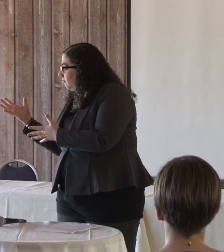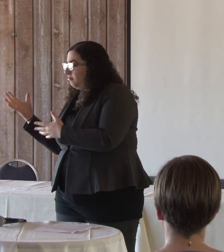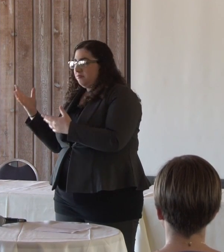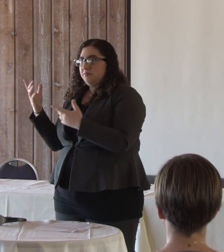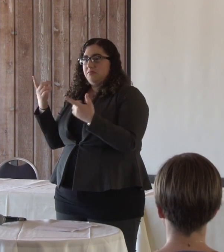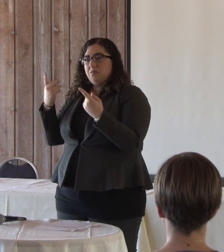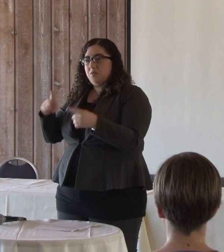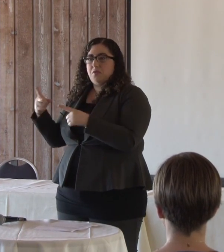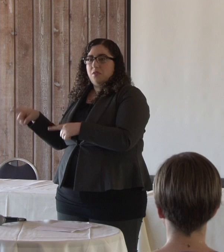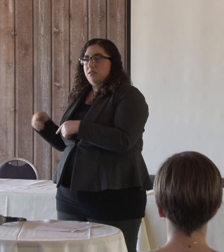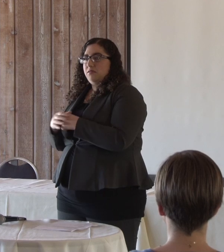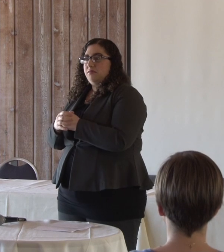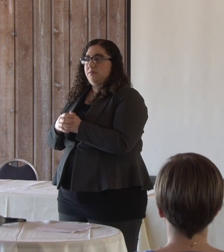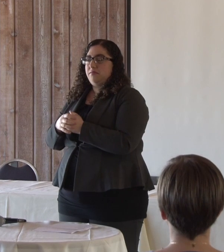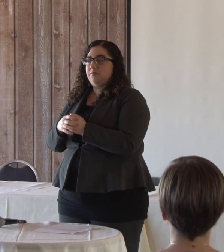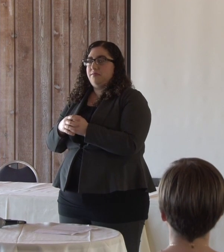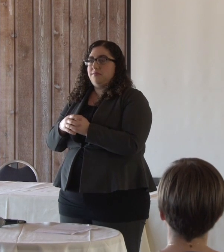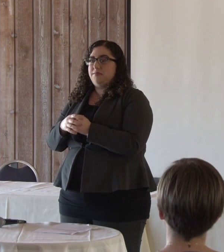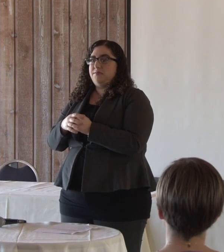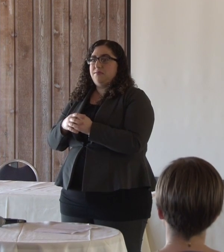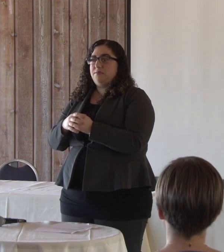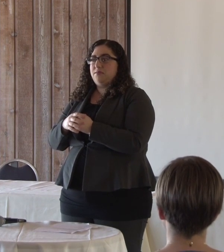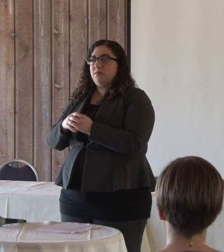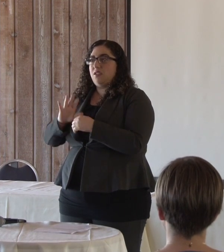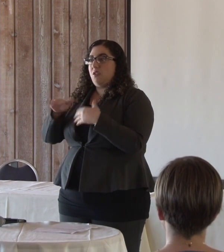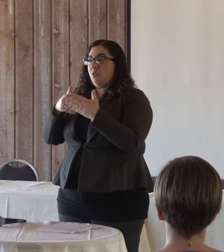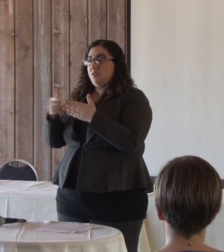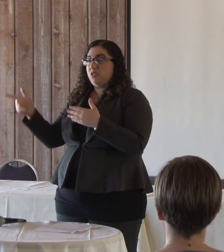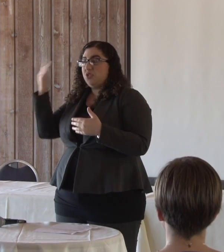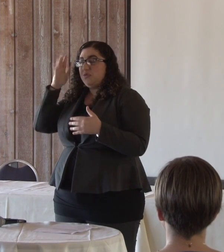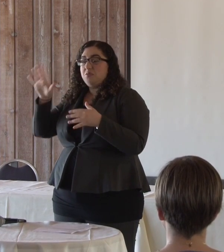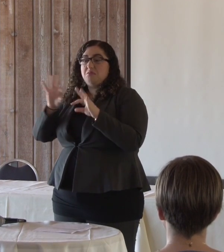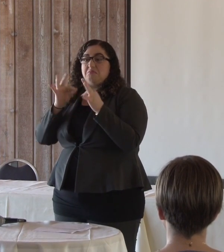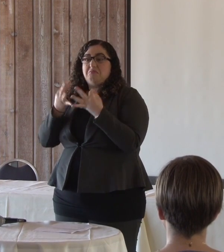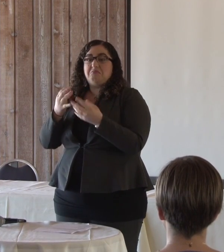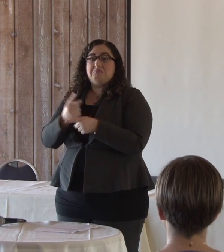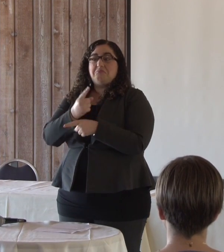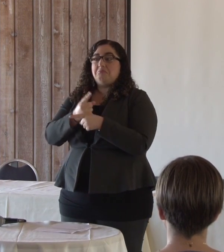No one was there to communicate with him.